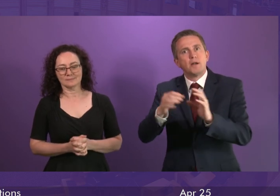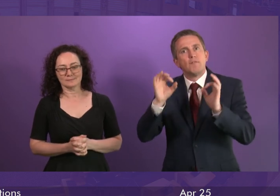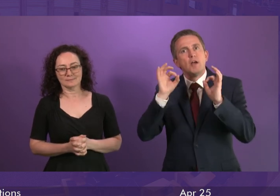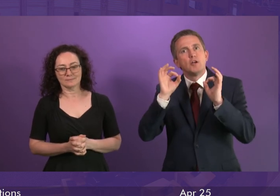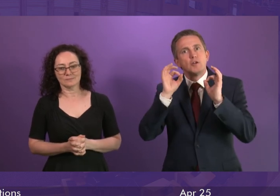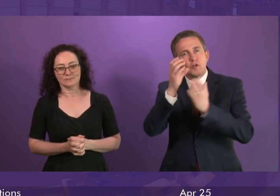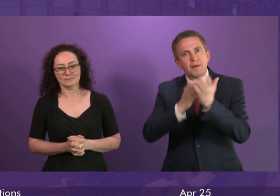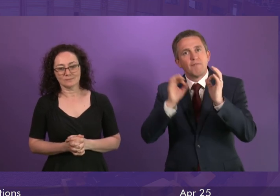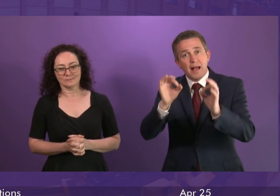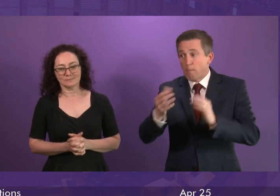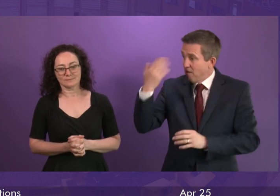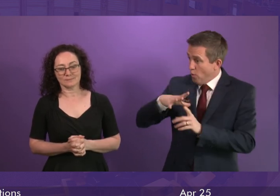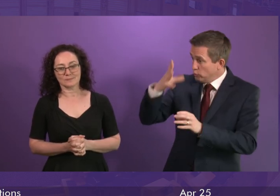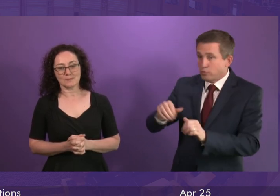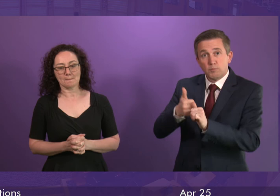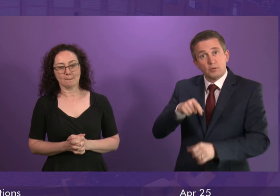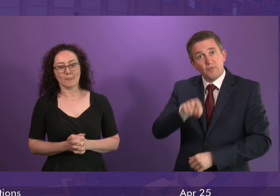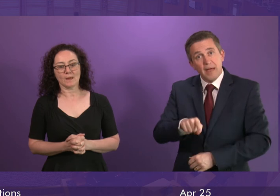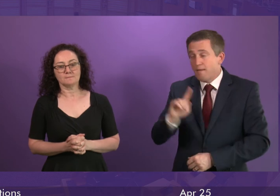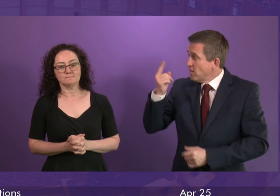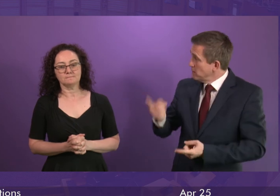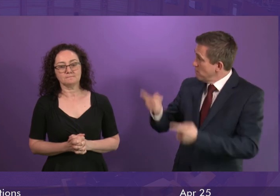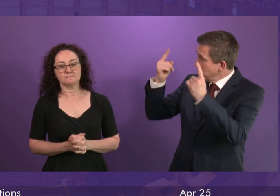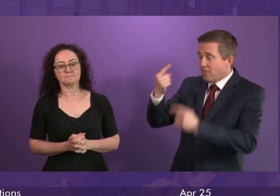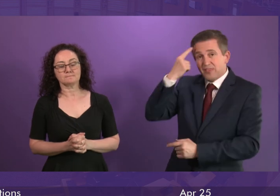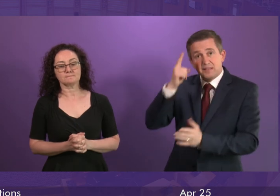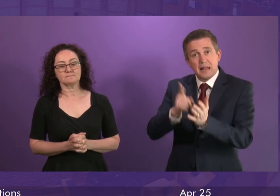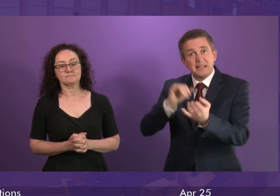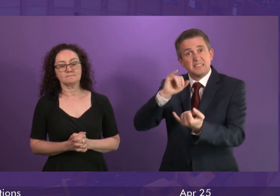that the Tories used to support. Does the First Minister think that Liz Smith is wilfully